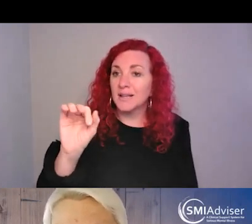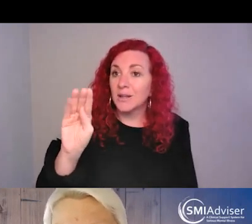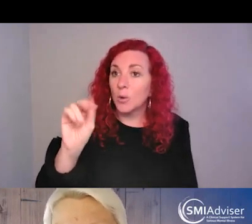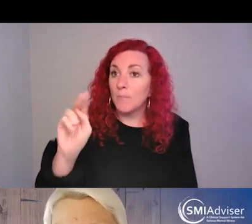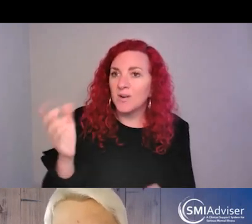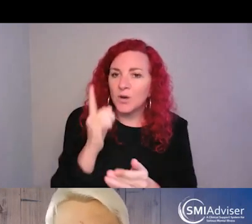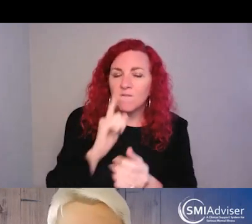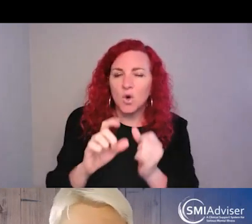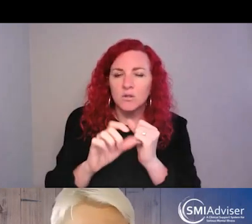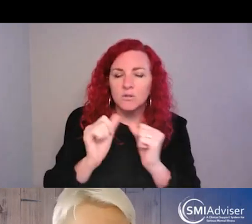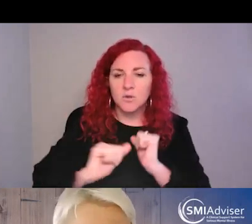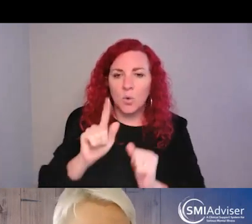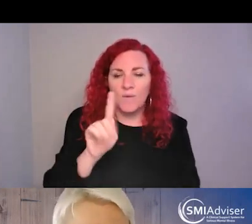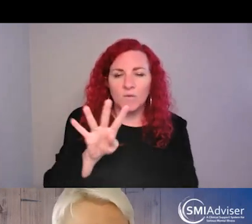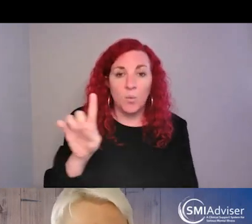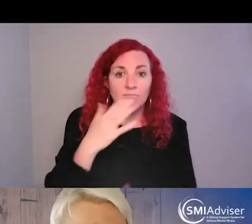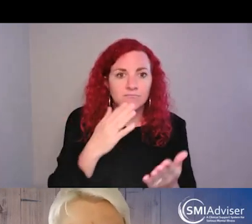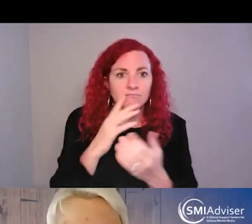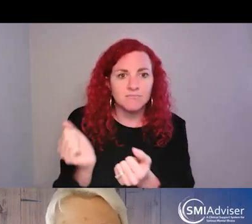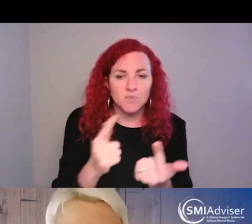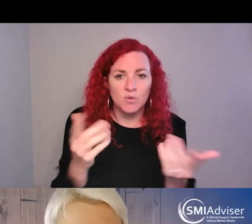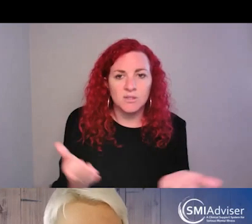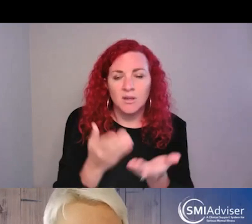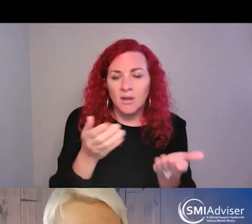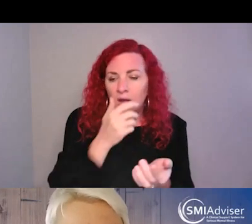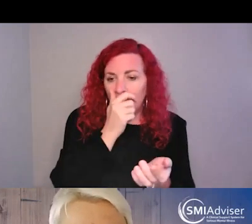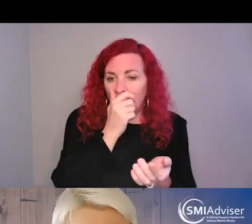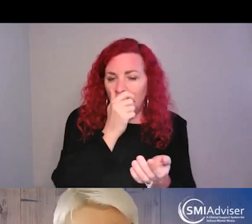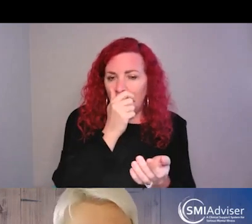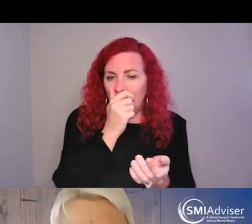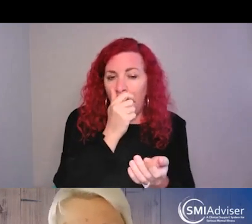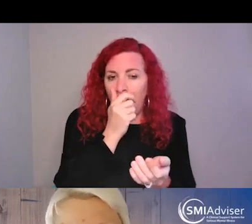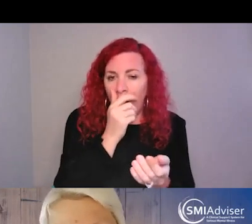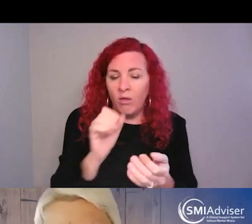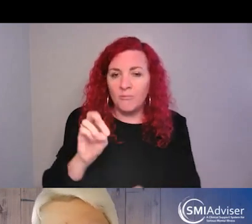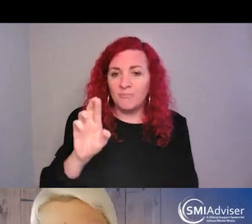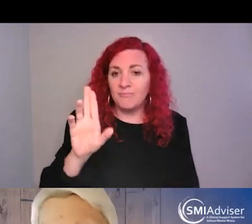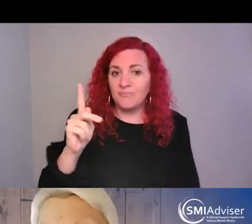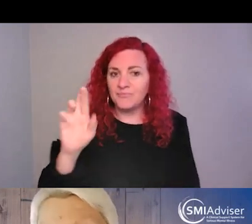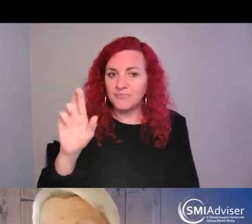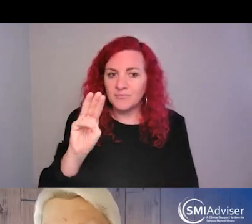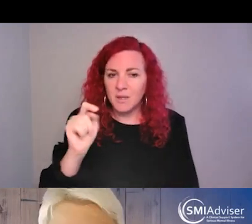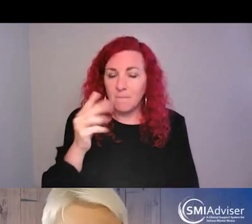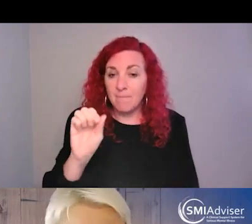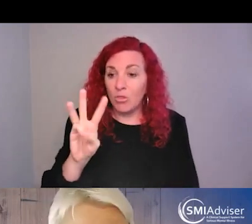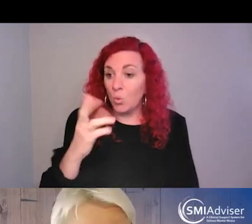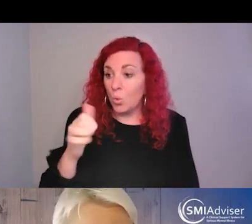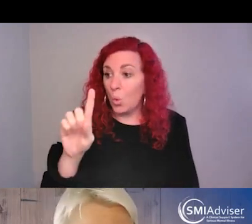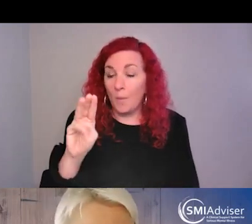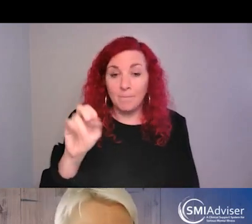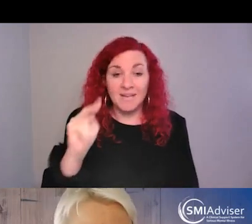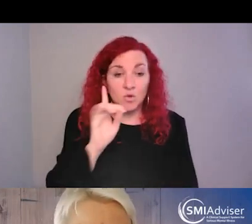I WANT TO THANK EVERYONE WHO WAS HERE.